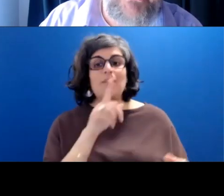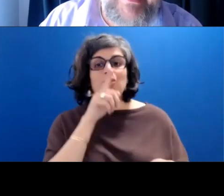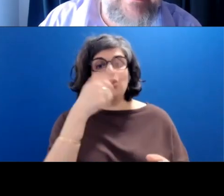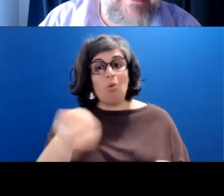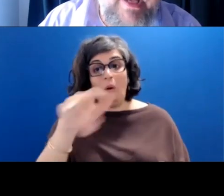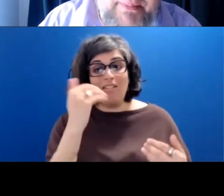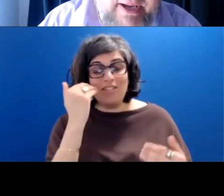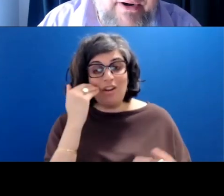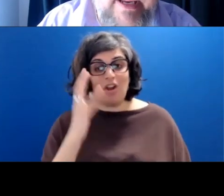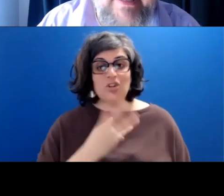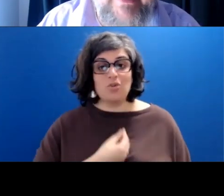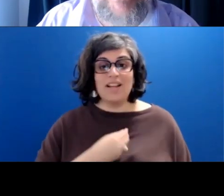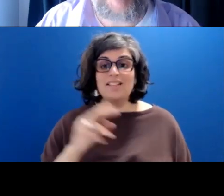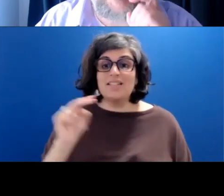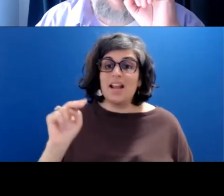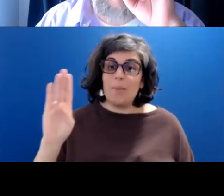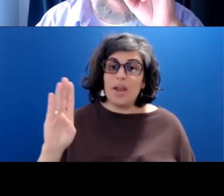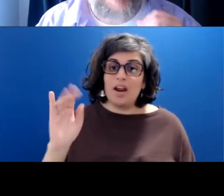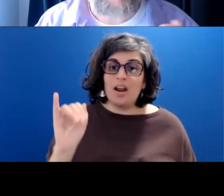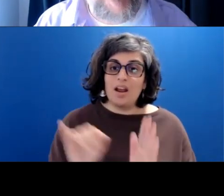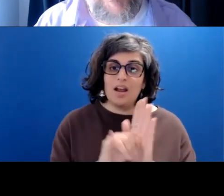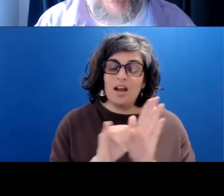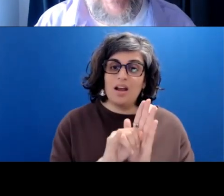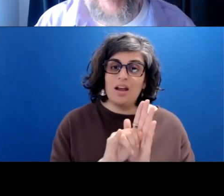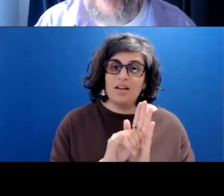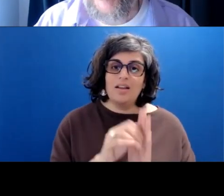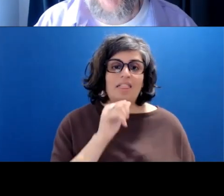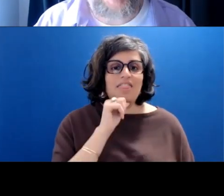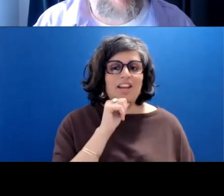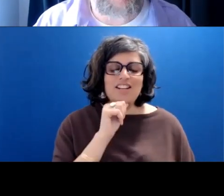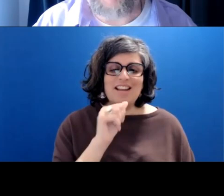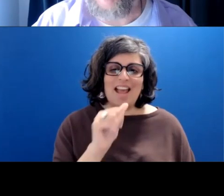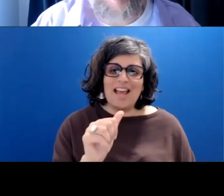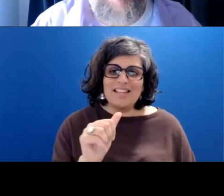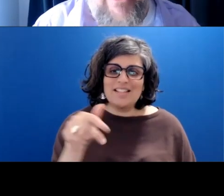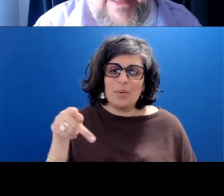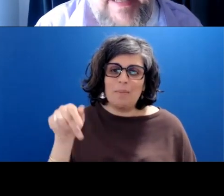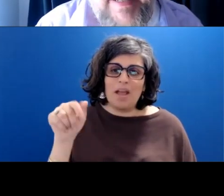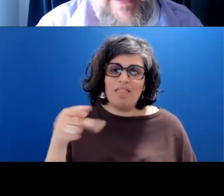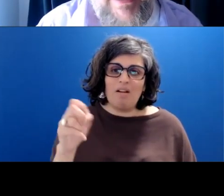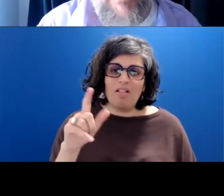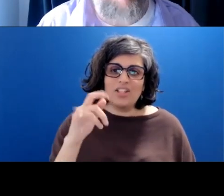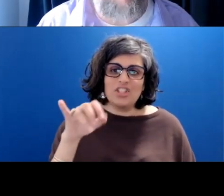trans and non-binary identities are not pathologies. Trans people don't need to be fixed.